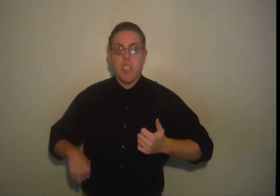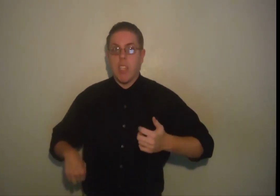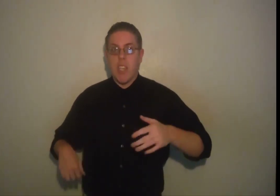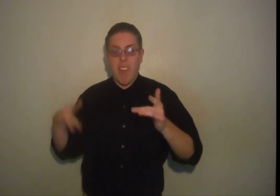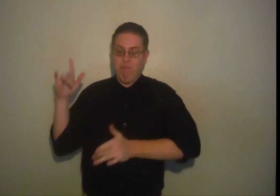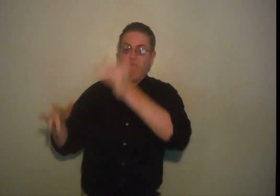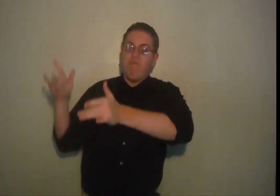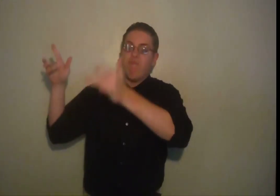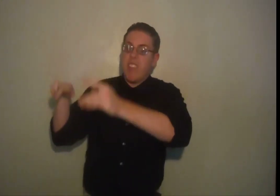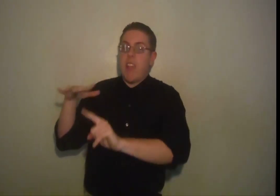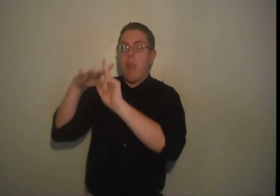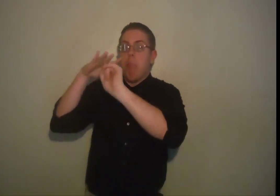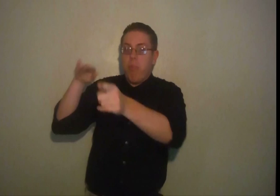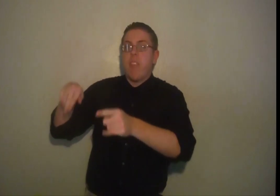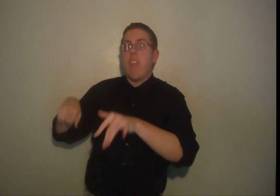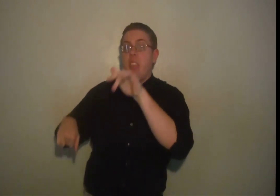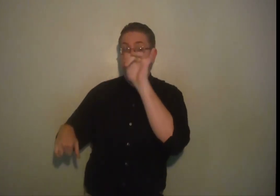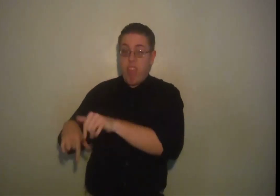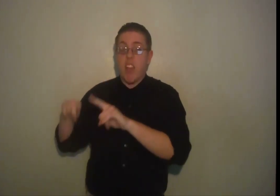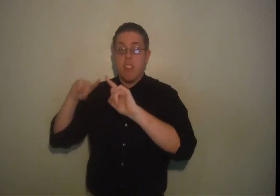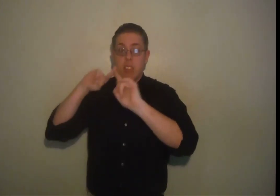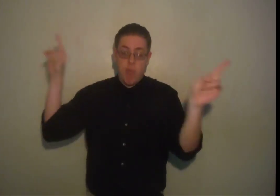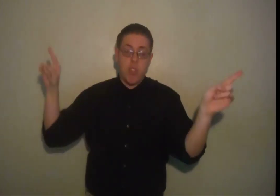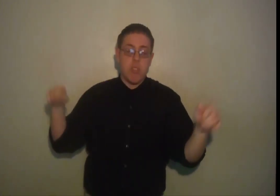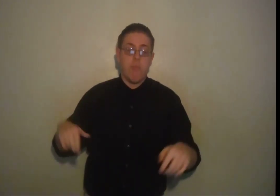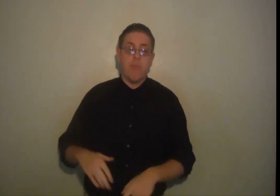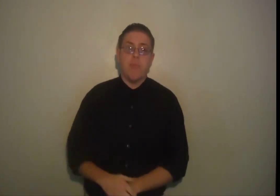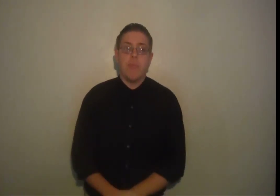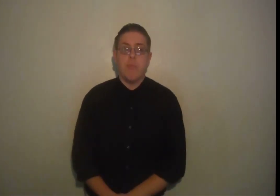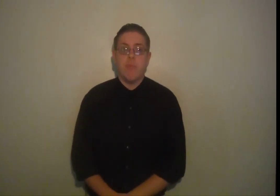touch you inappropriately, and run away. That's the difference.